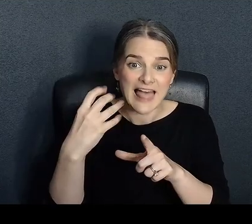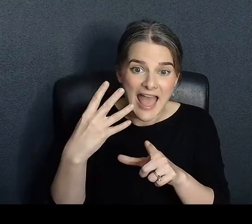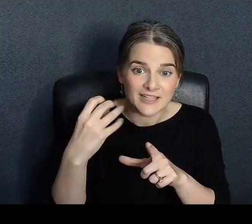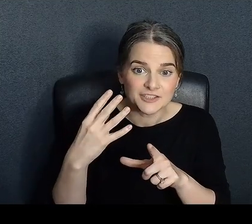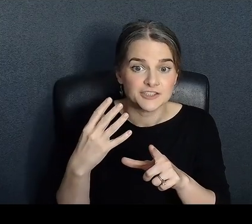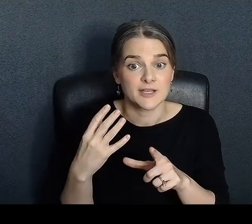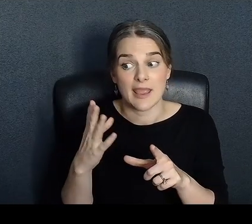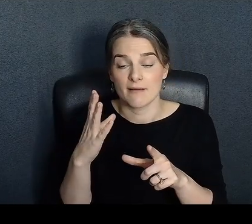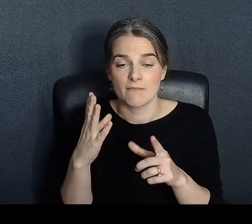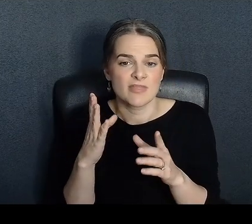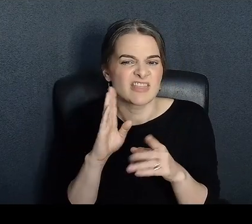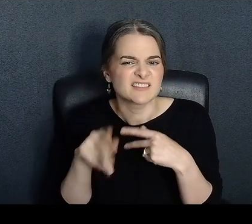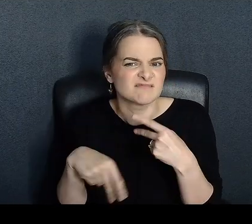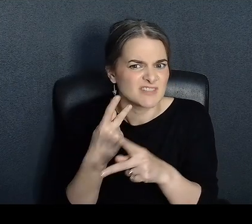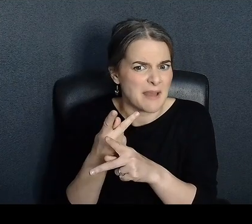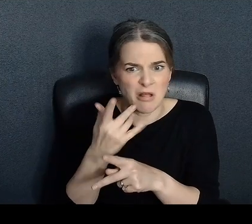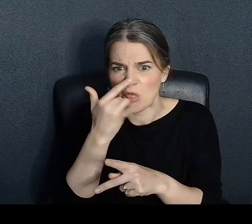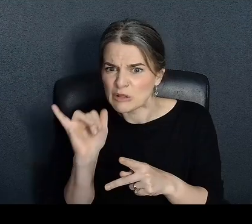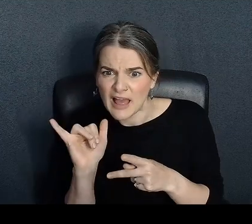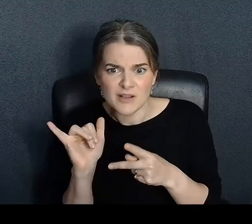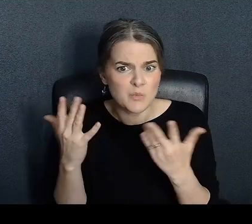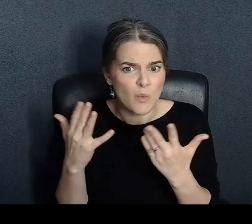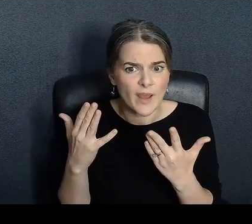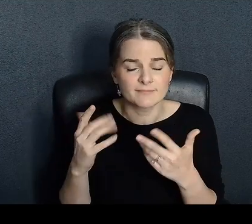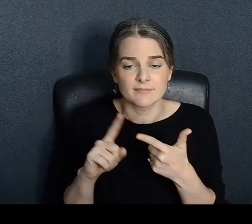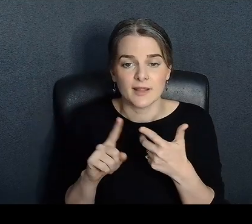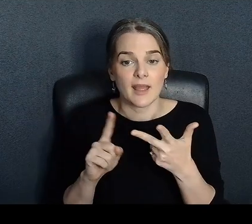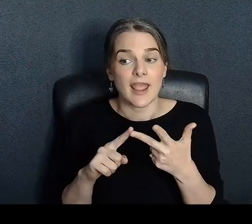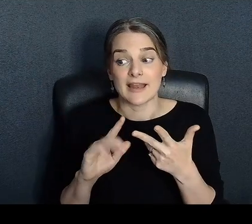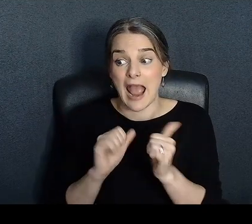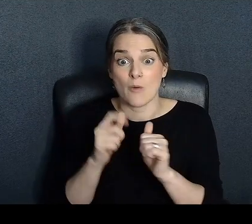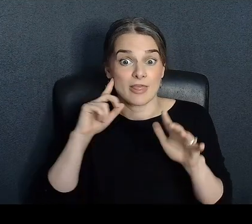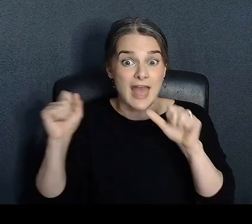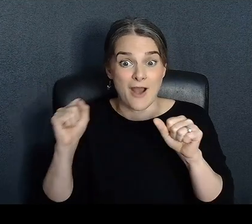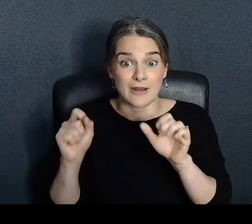And also how loud the alerter alerts.